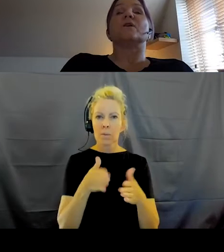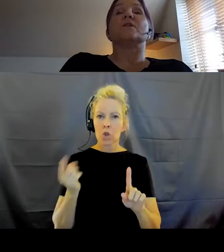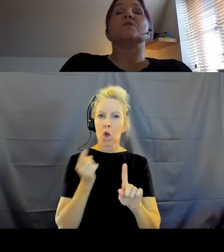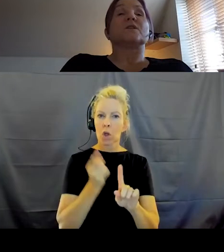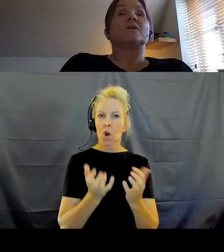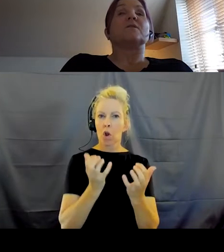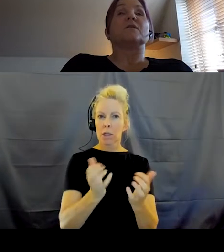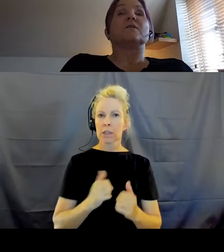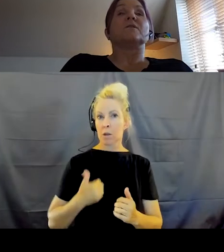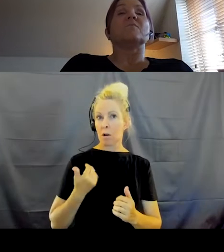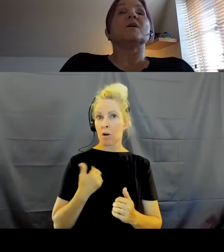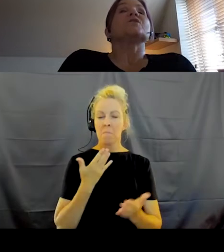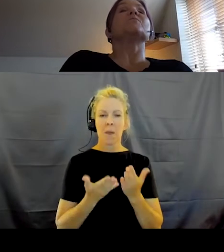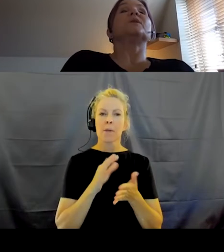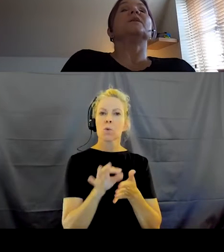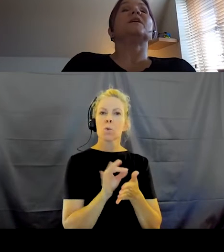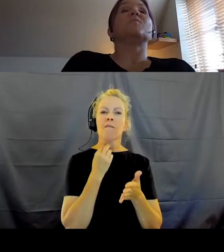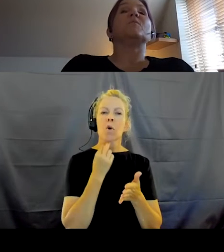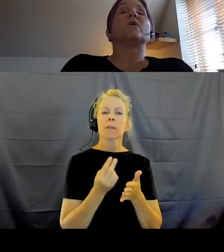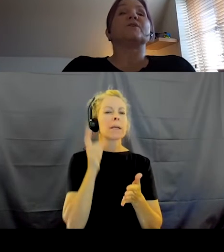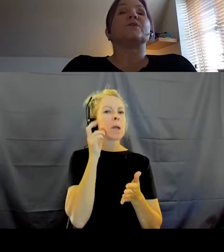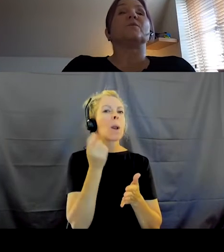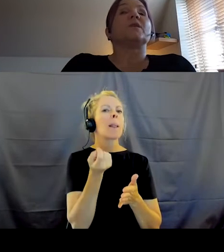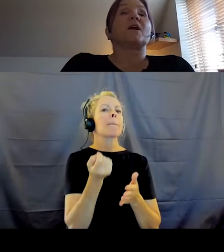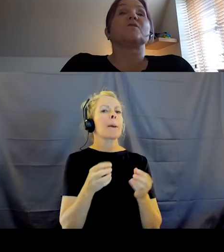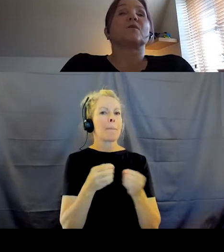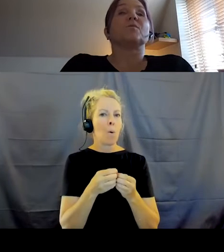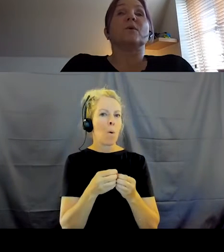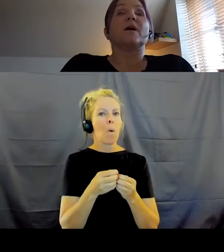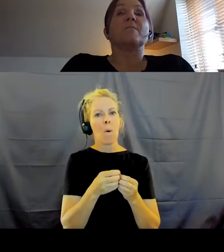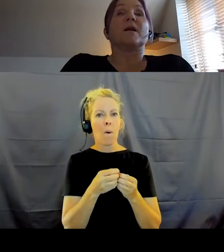voice that just sounded not much but a little bit more in tune with the age group you are looking